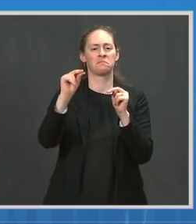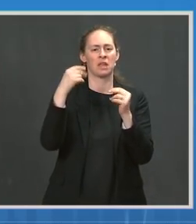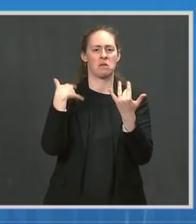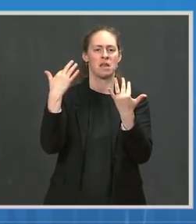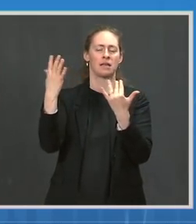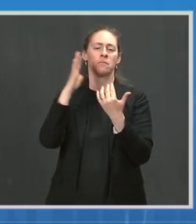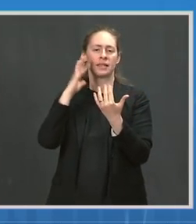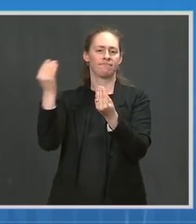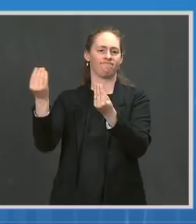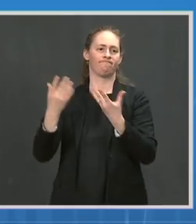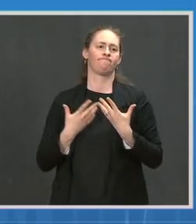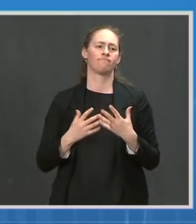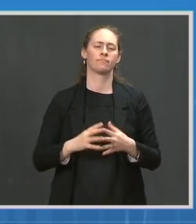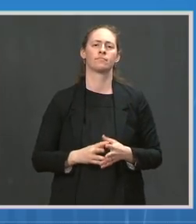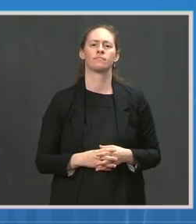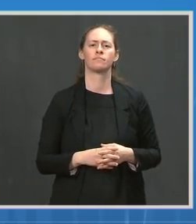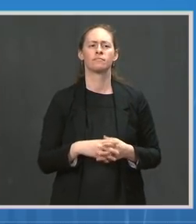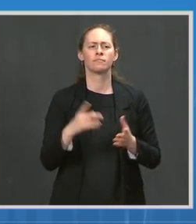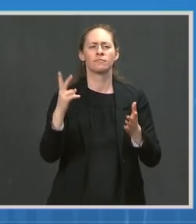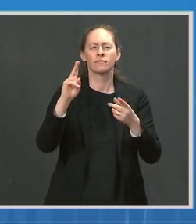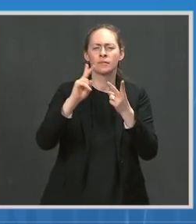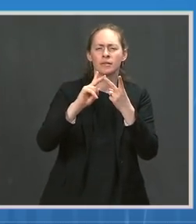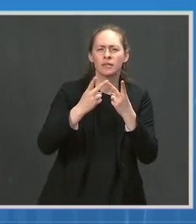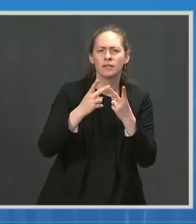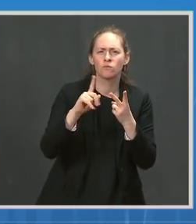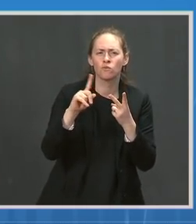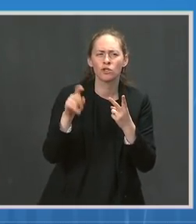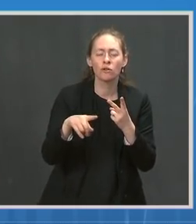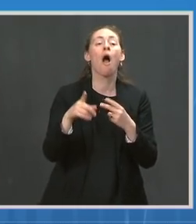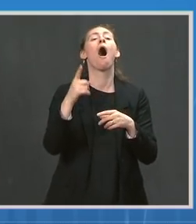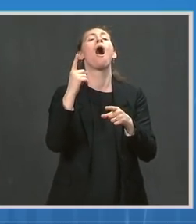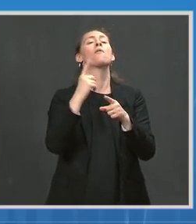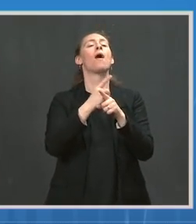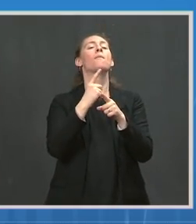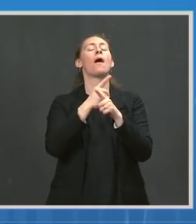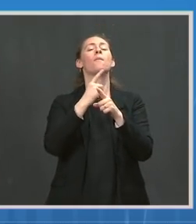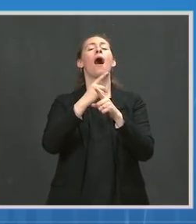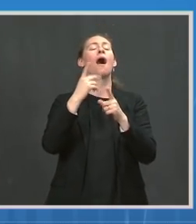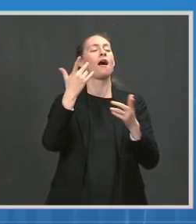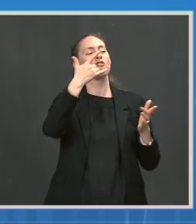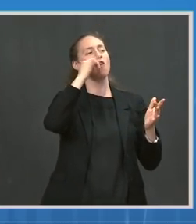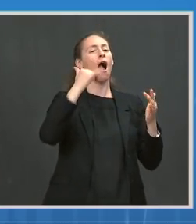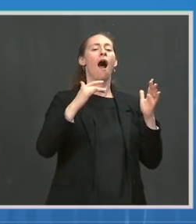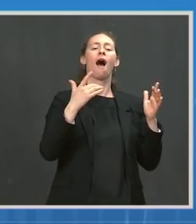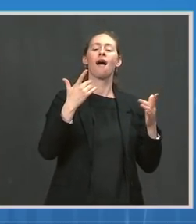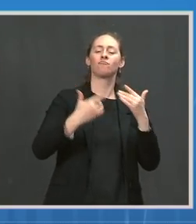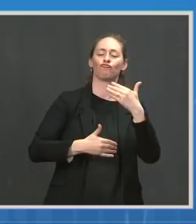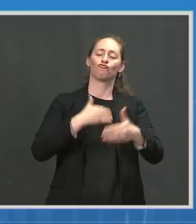Dr. Walensky: Pace. The pace. Mr. Slavitt: The pace. The pace. Yes, I think your asking was whether or not